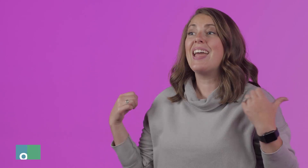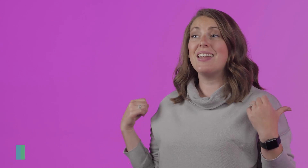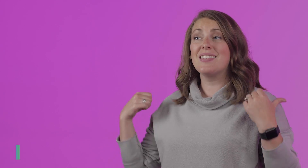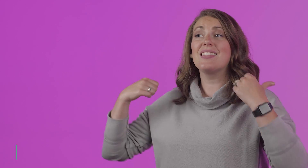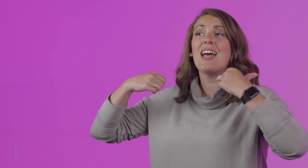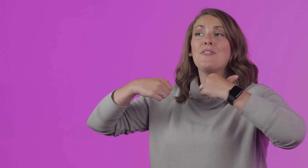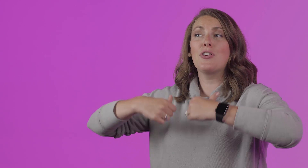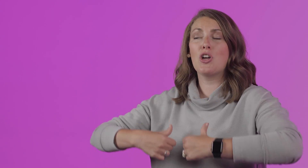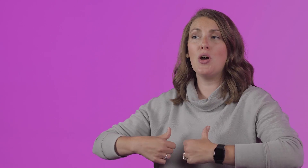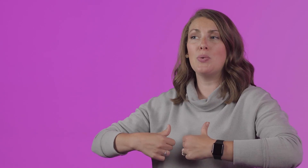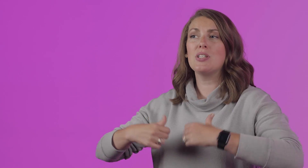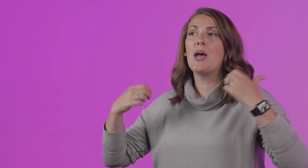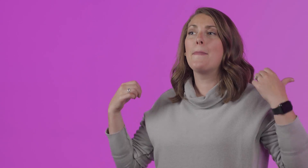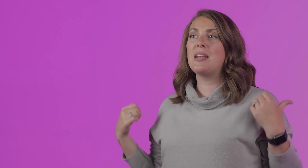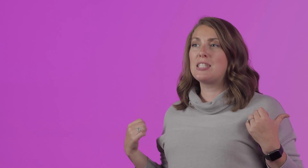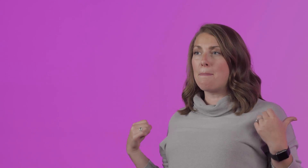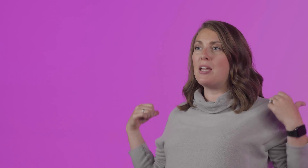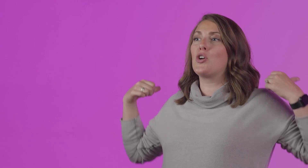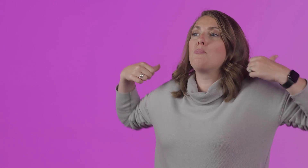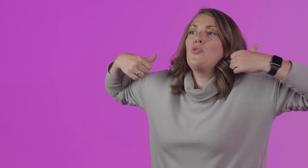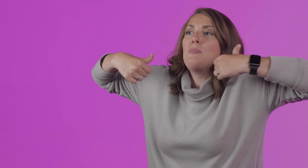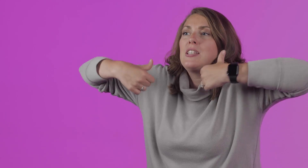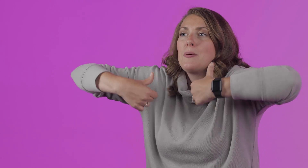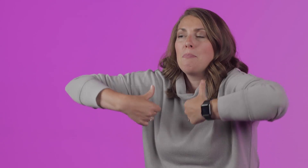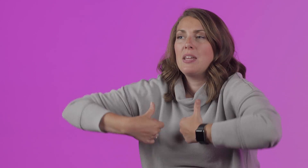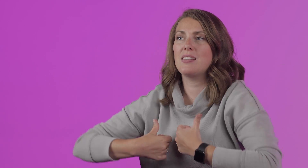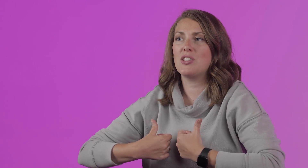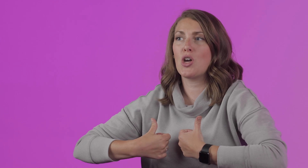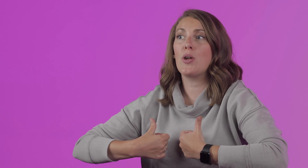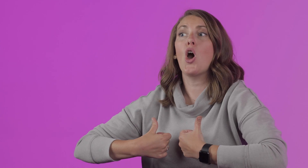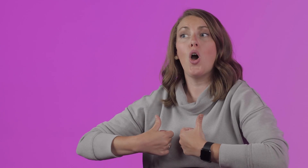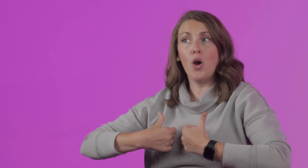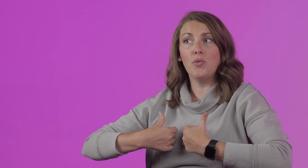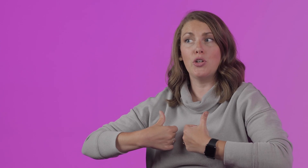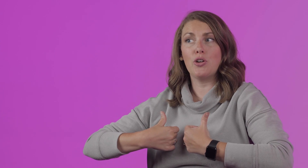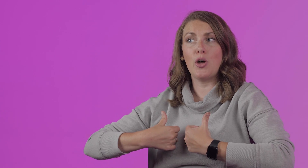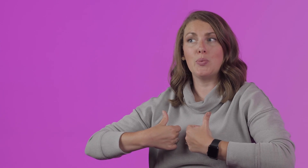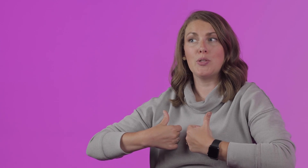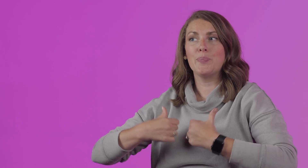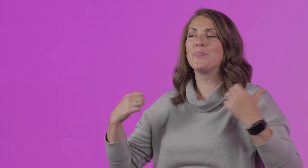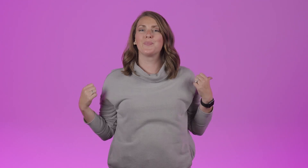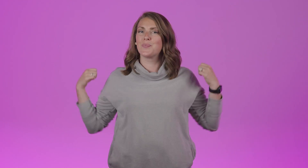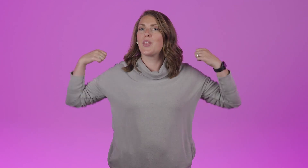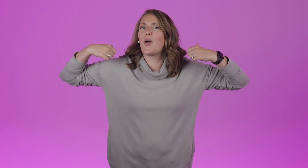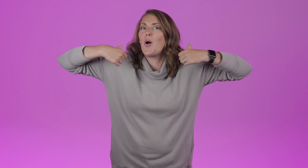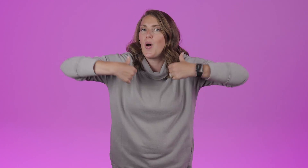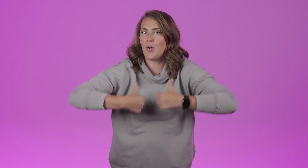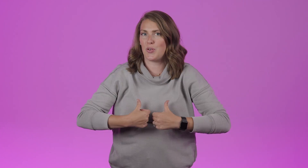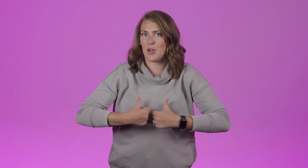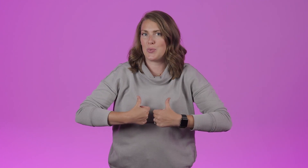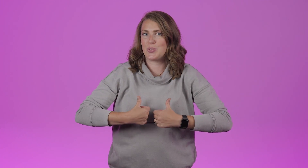it's the sign for coat but it's a bigger movement because it's going over your coat 'overcoat.'